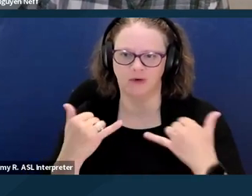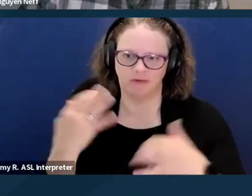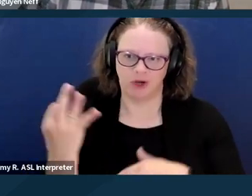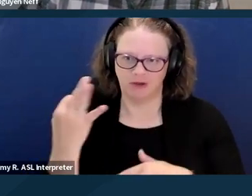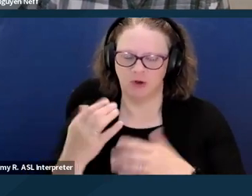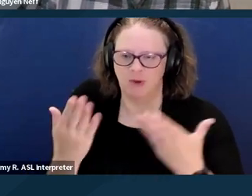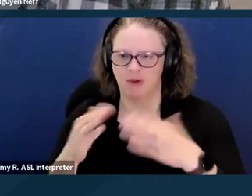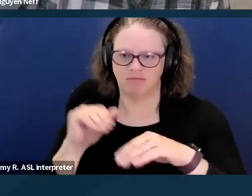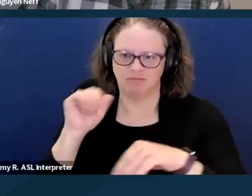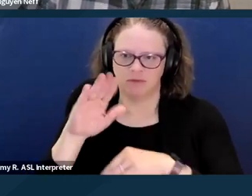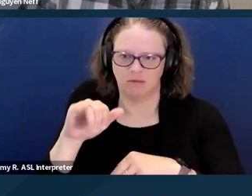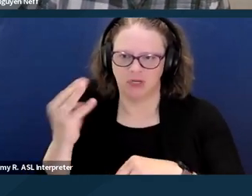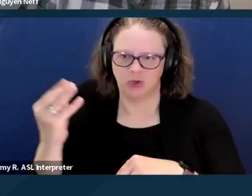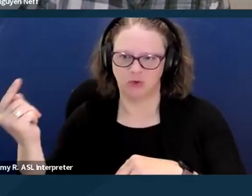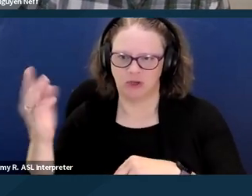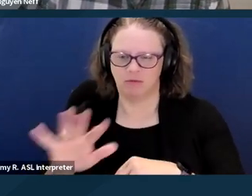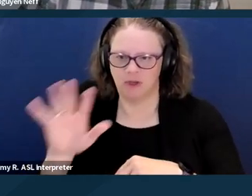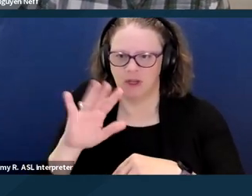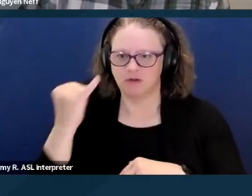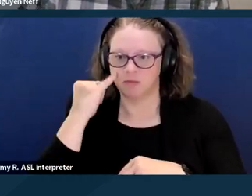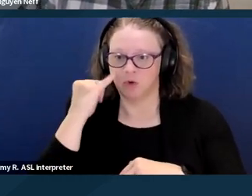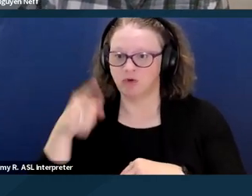just email Diana: dvega@dredf.org.